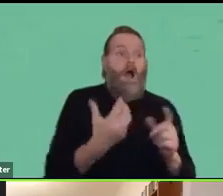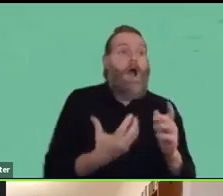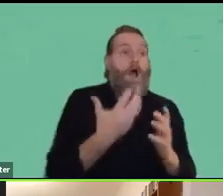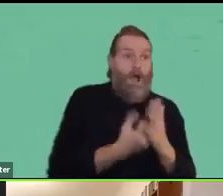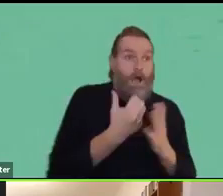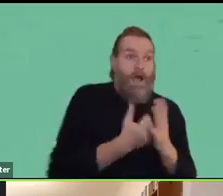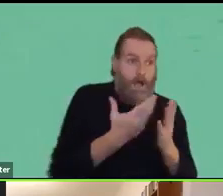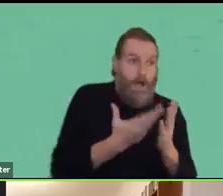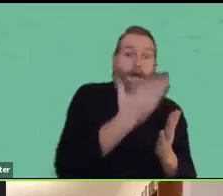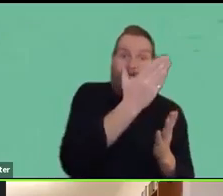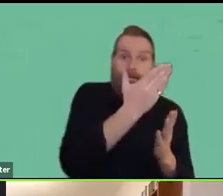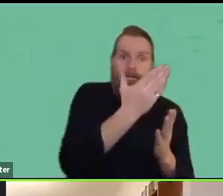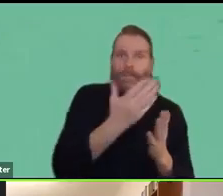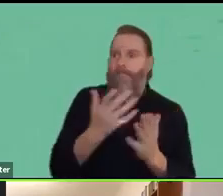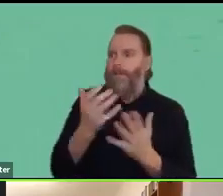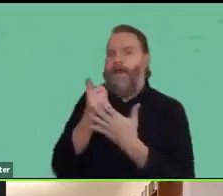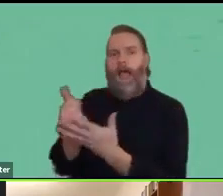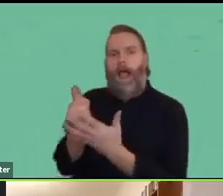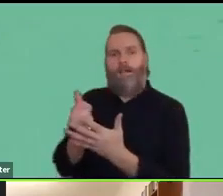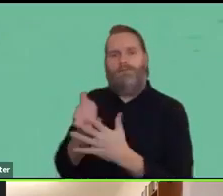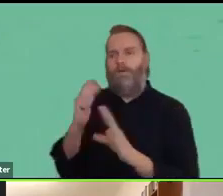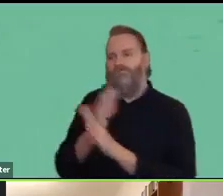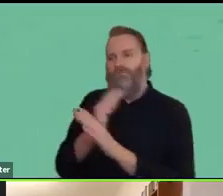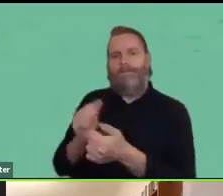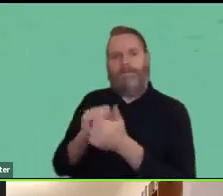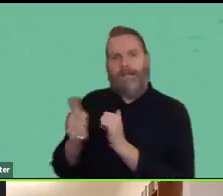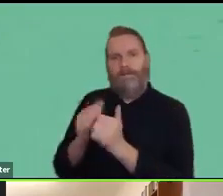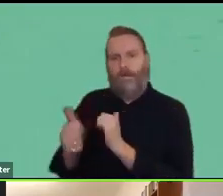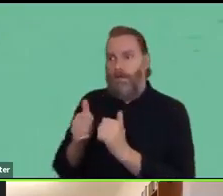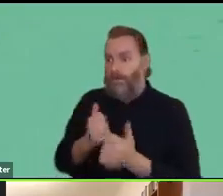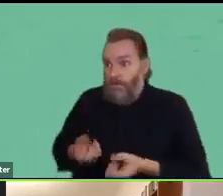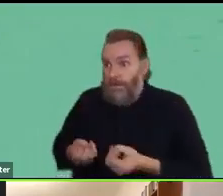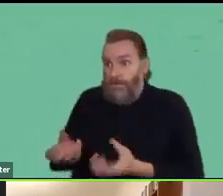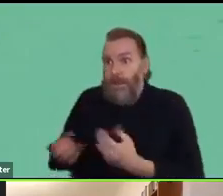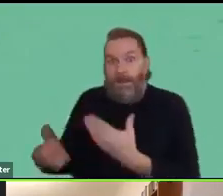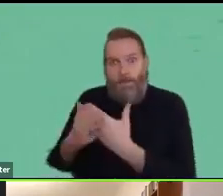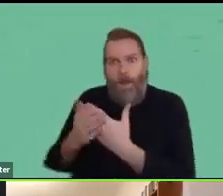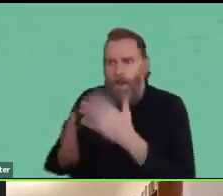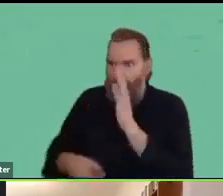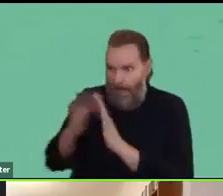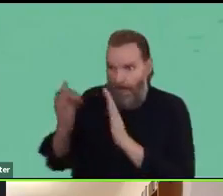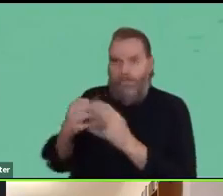show that strong unions can make a difference and then that benefits our colleagues in the private